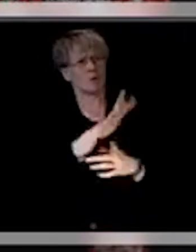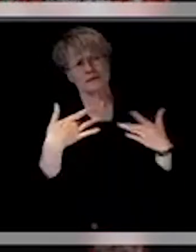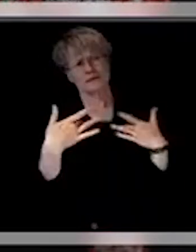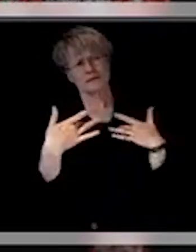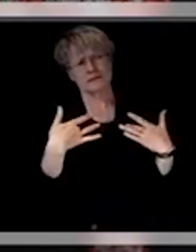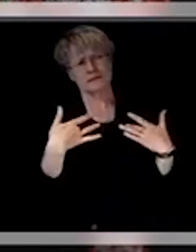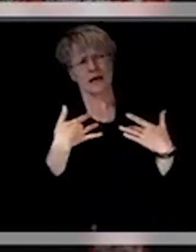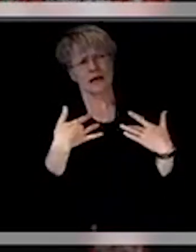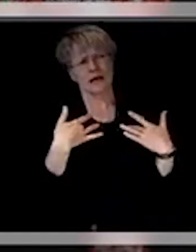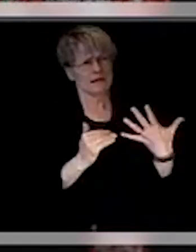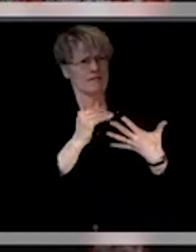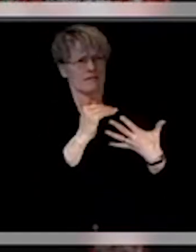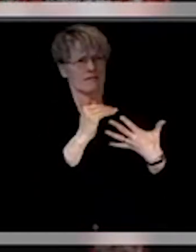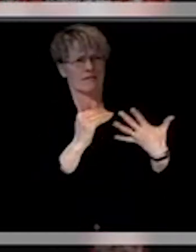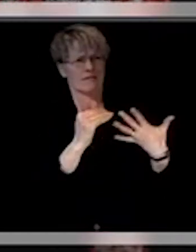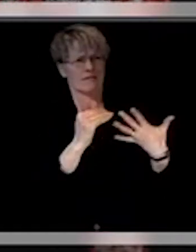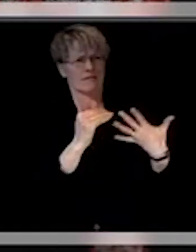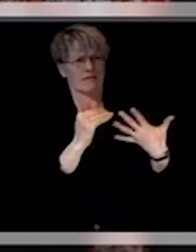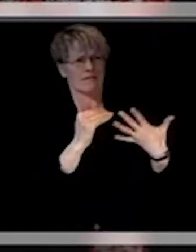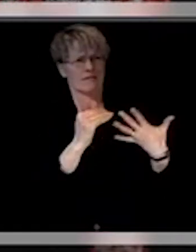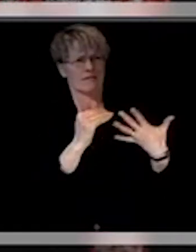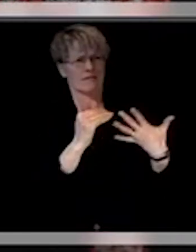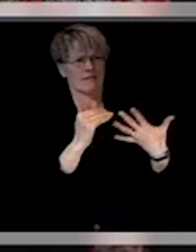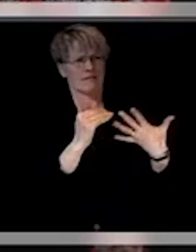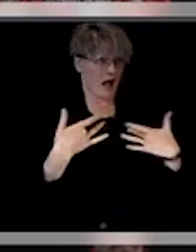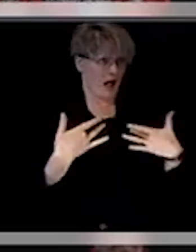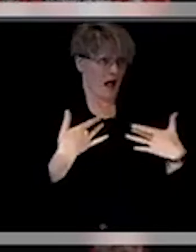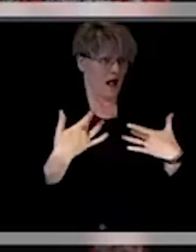be over this growing number of cases?